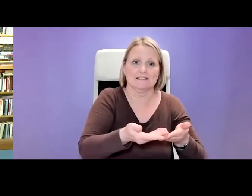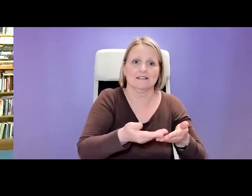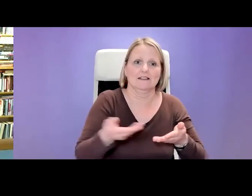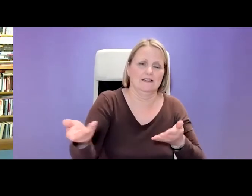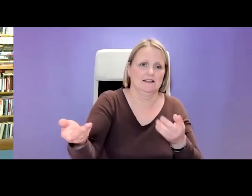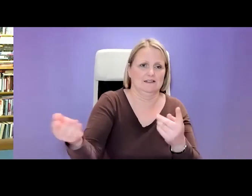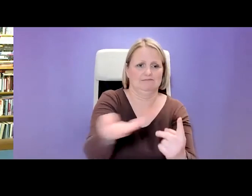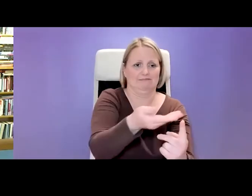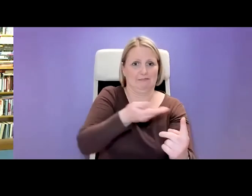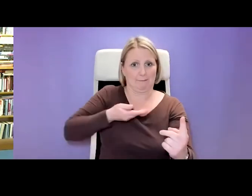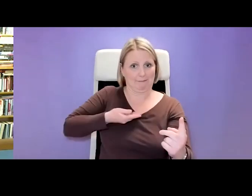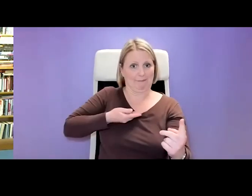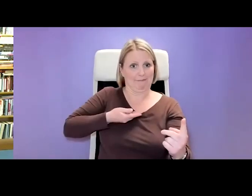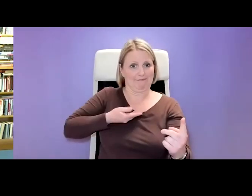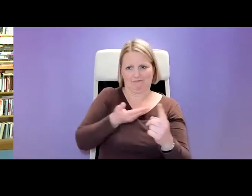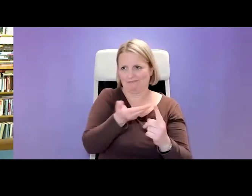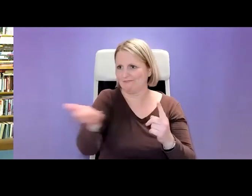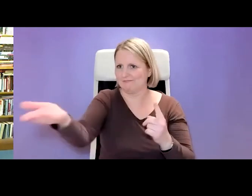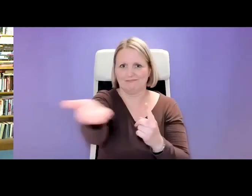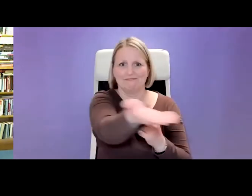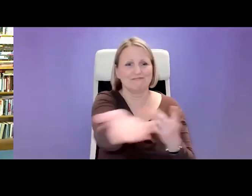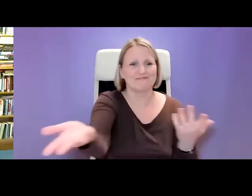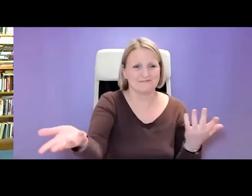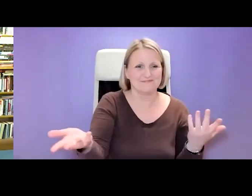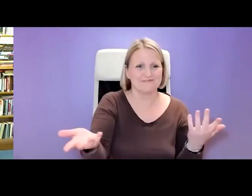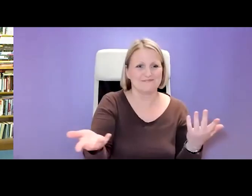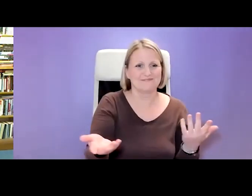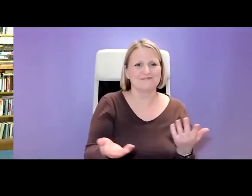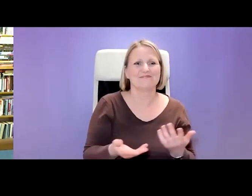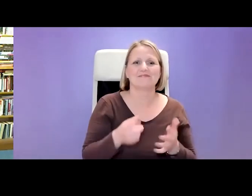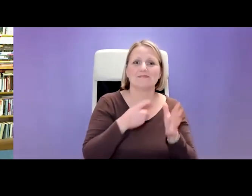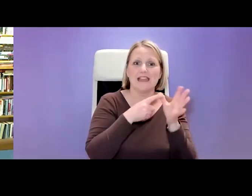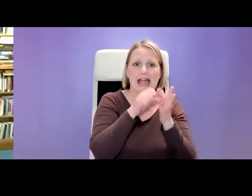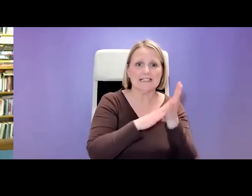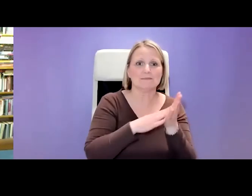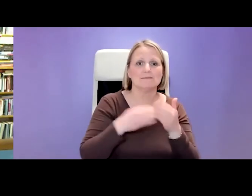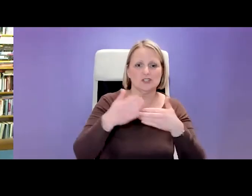Adam certainly doesn't sit at the doors of the church preaching with his need and dependence.